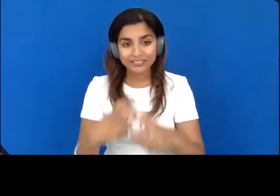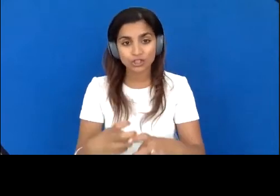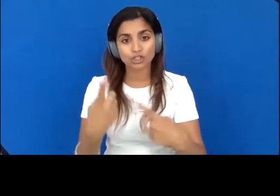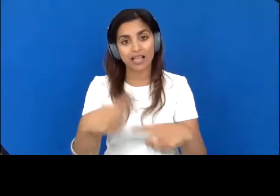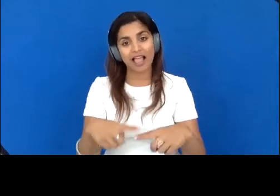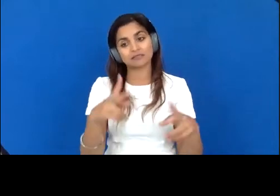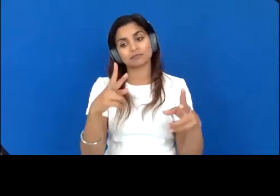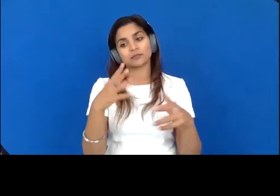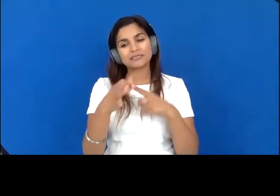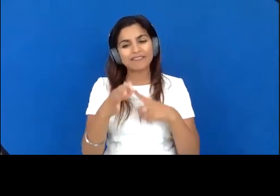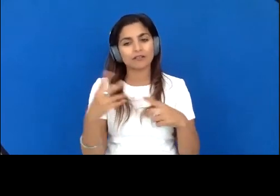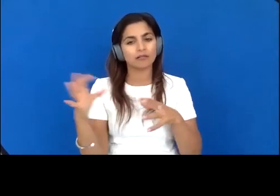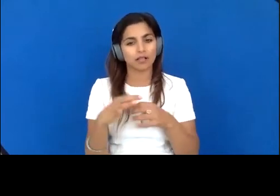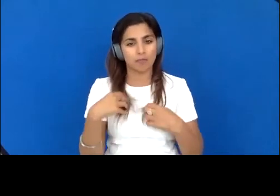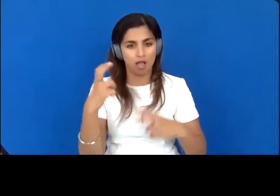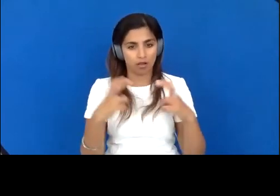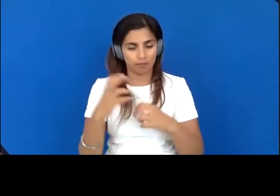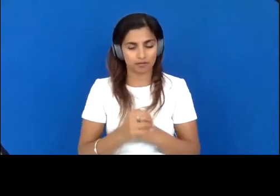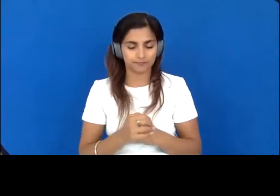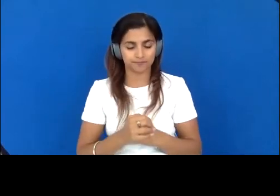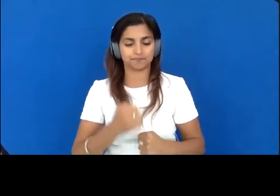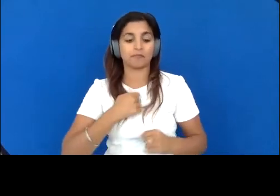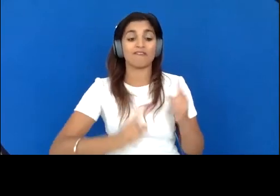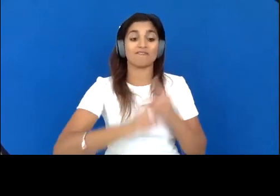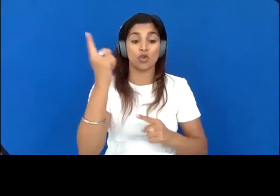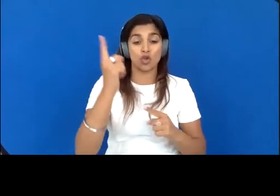point I want to clarify that crip methodology to me means D centering